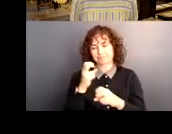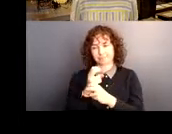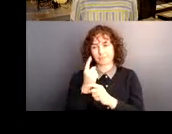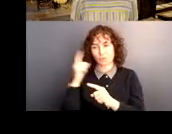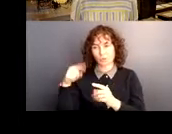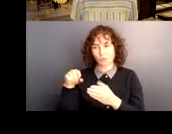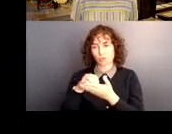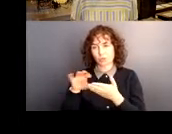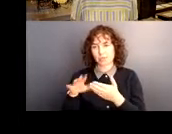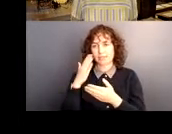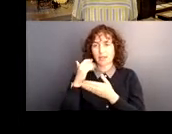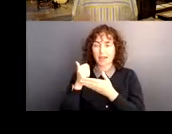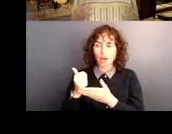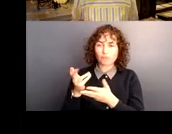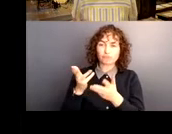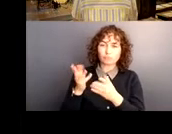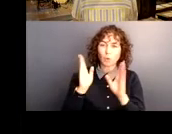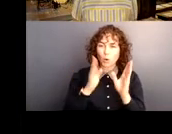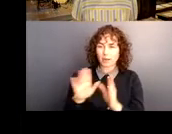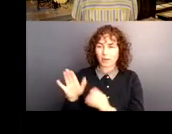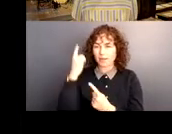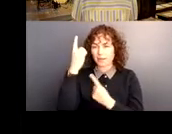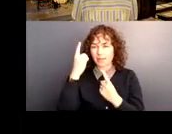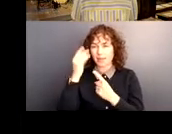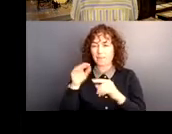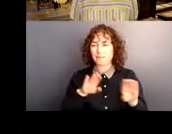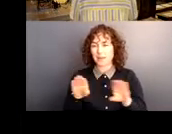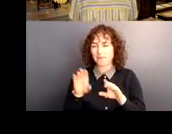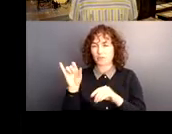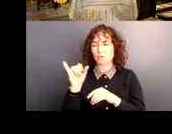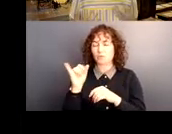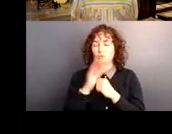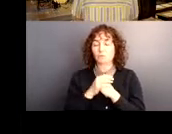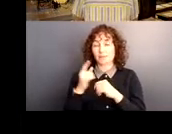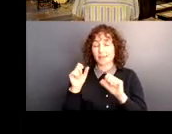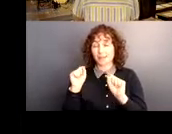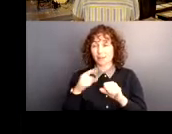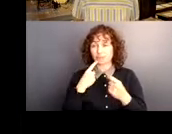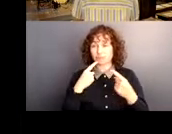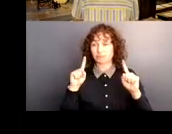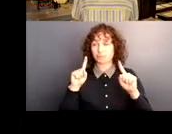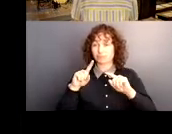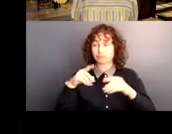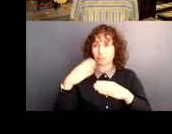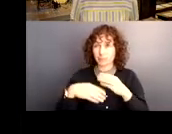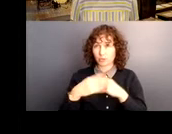So helping them organize their thinking and behavior to successfully complete a transition is very important